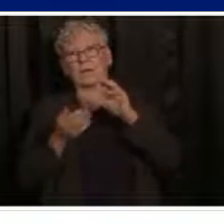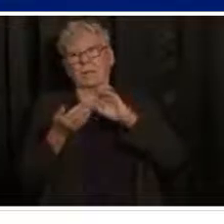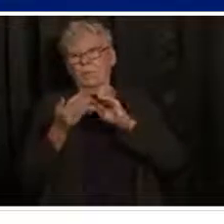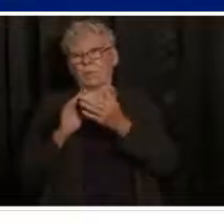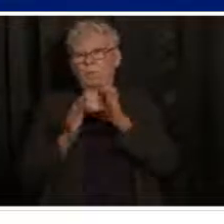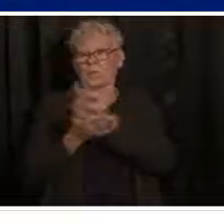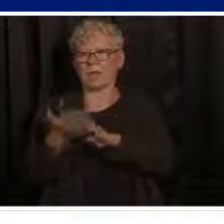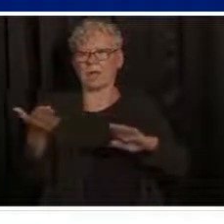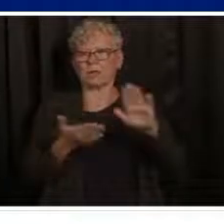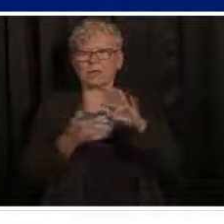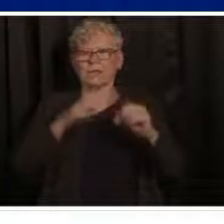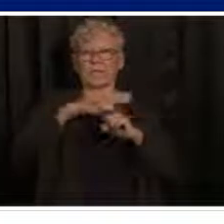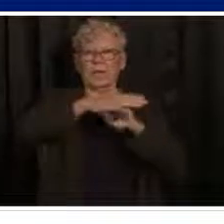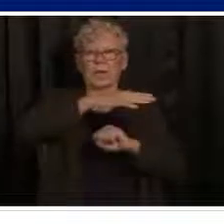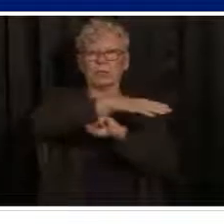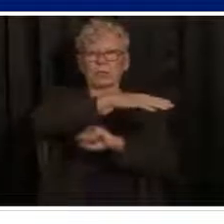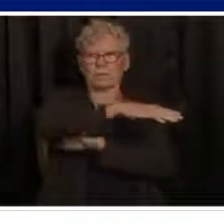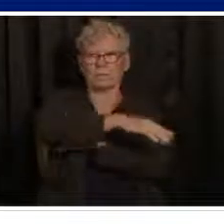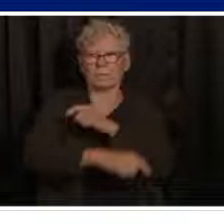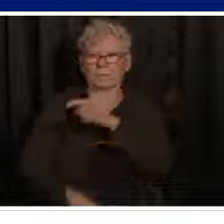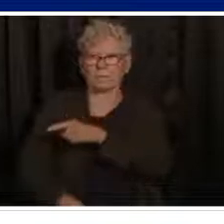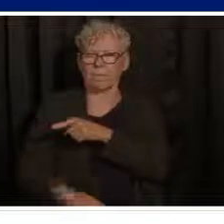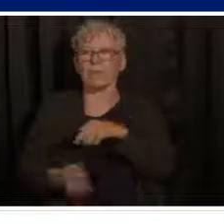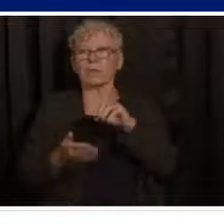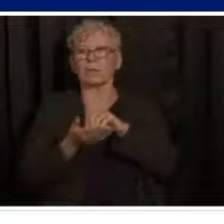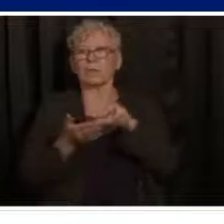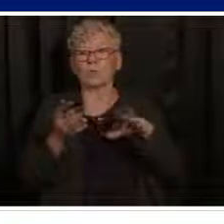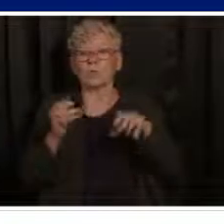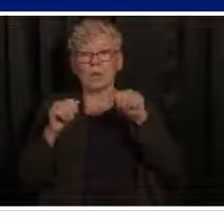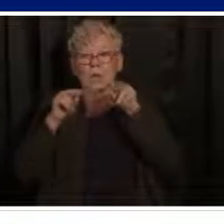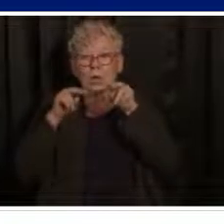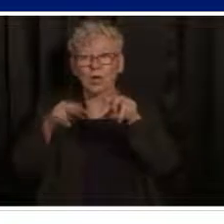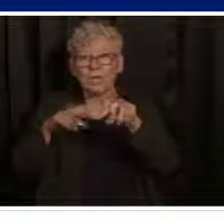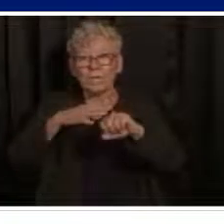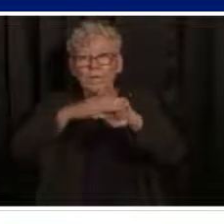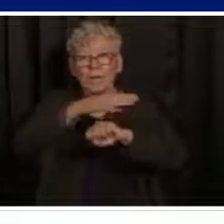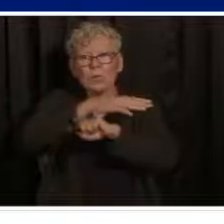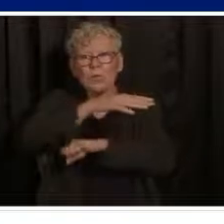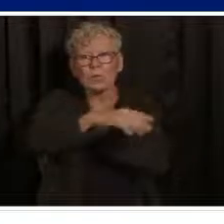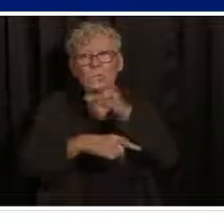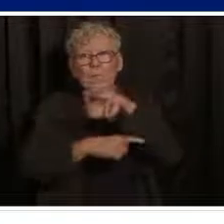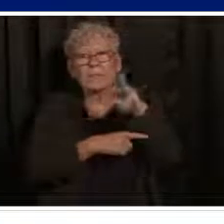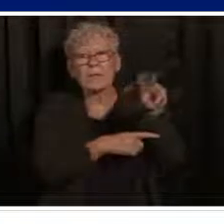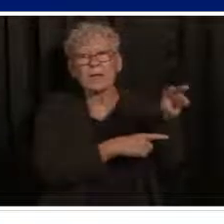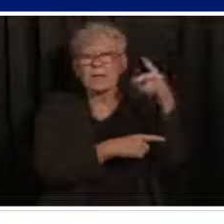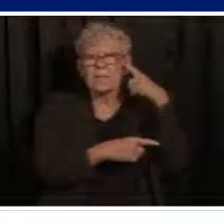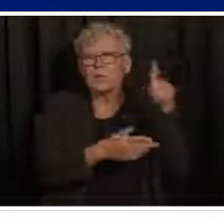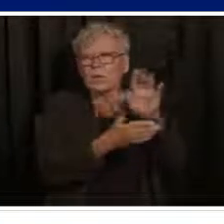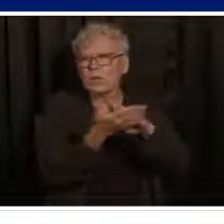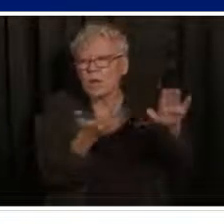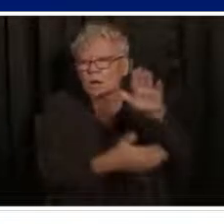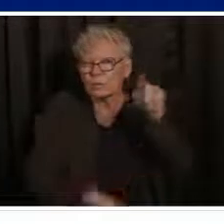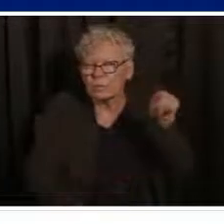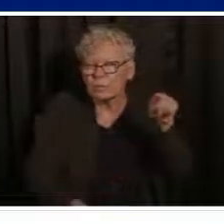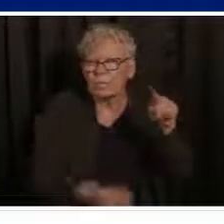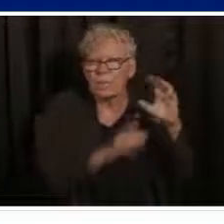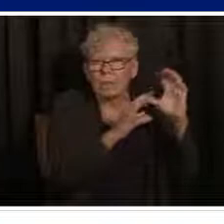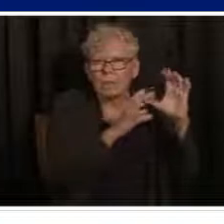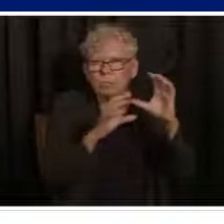students to go to our website, go to the foundation website, or any of the websites for our colleges and look for shot at a